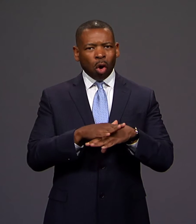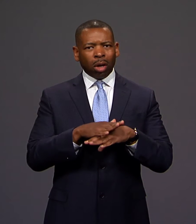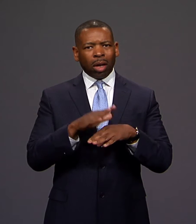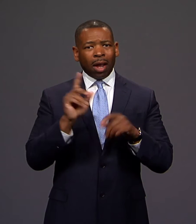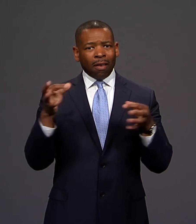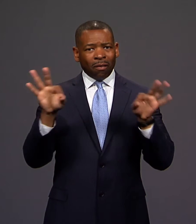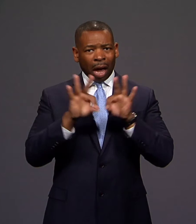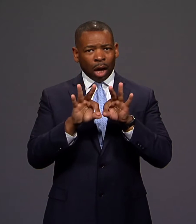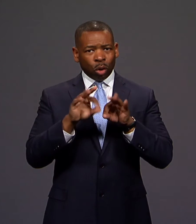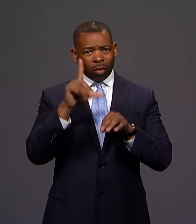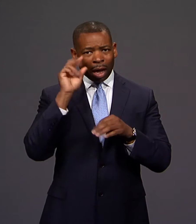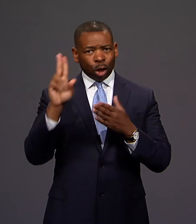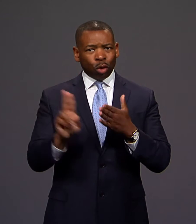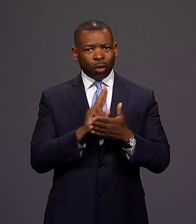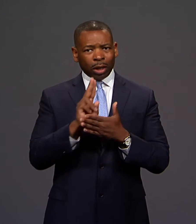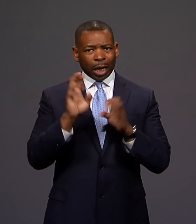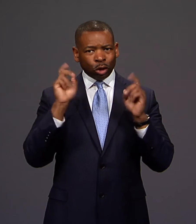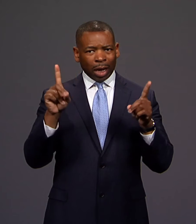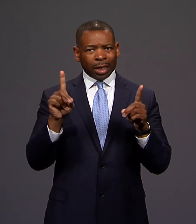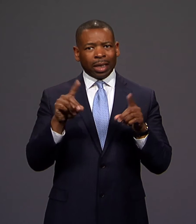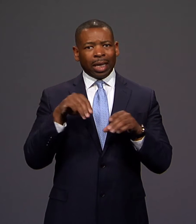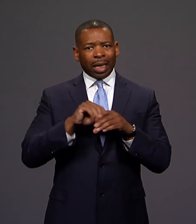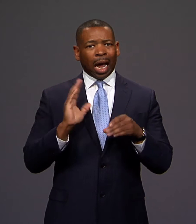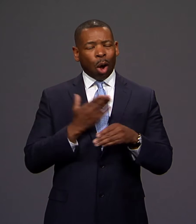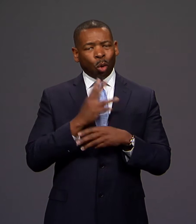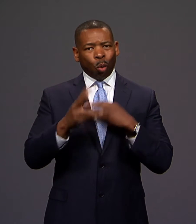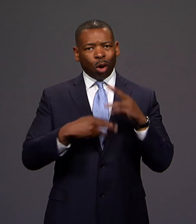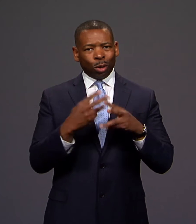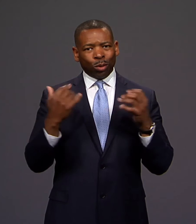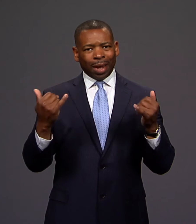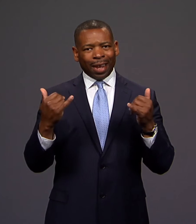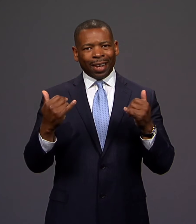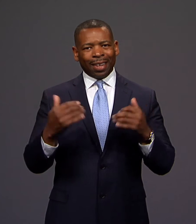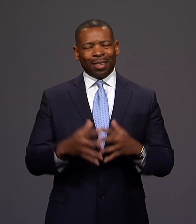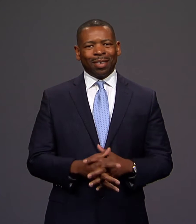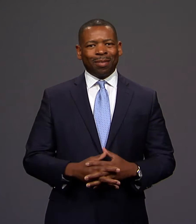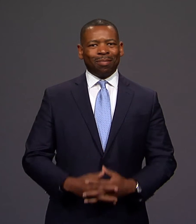on the value of a Gallaudet University education in our world today.